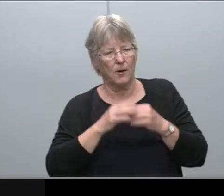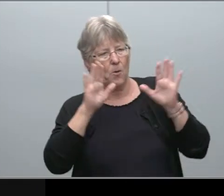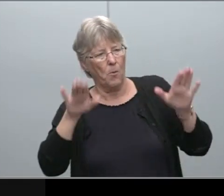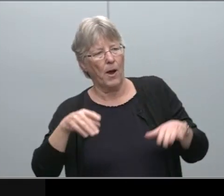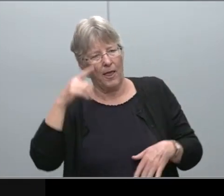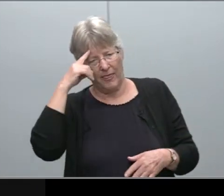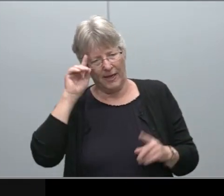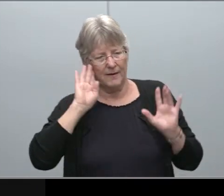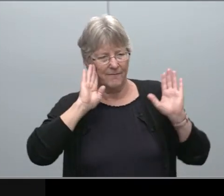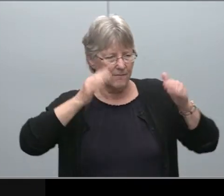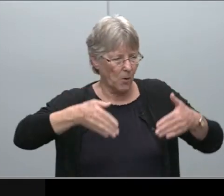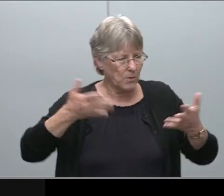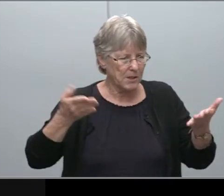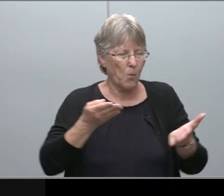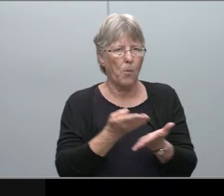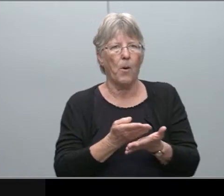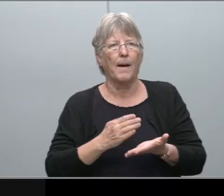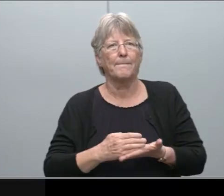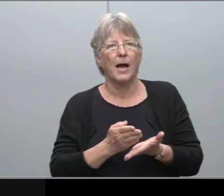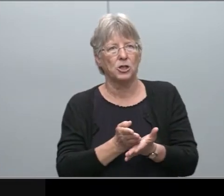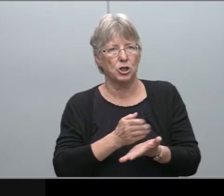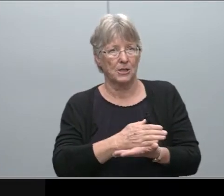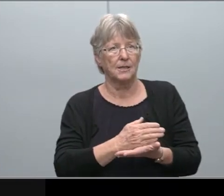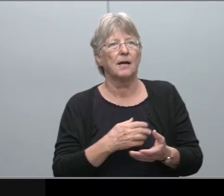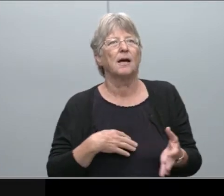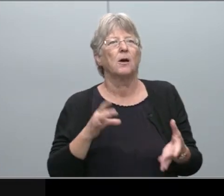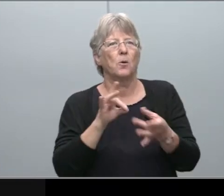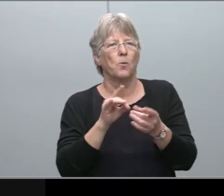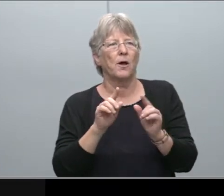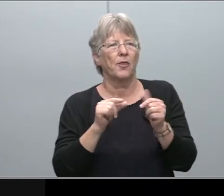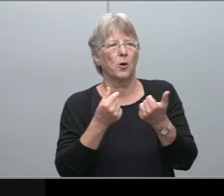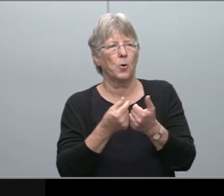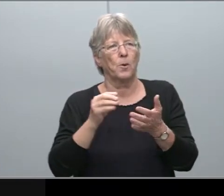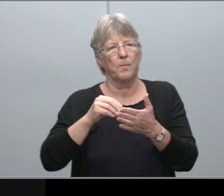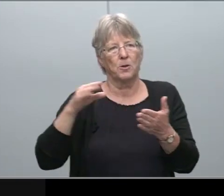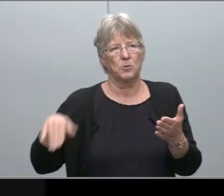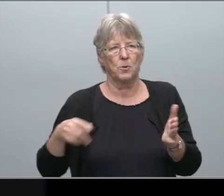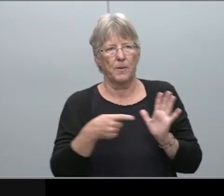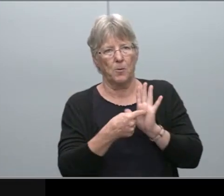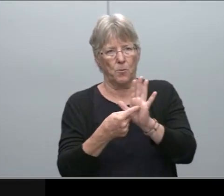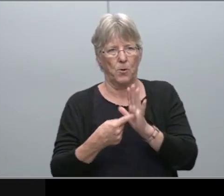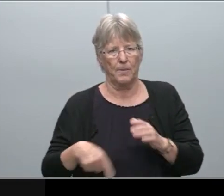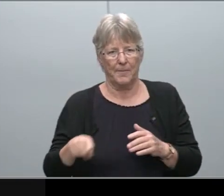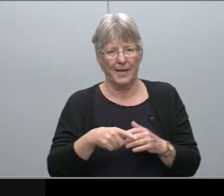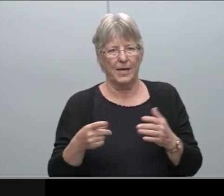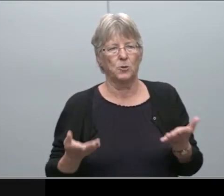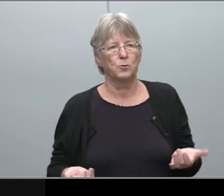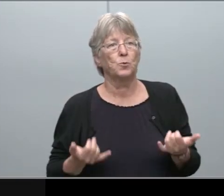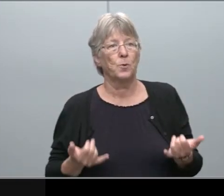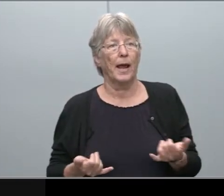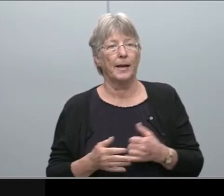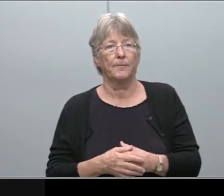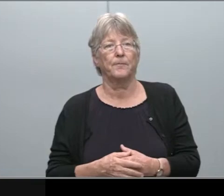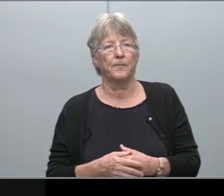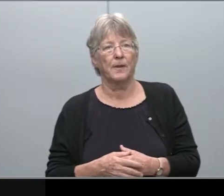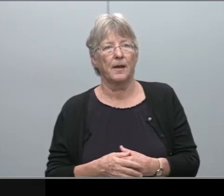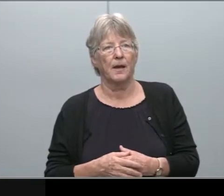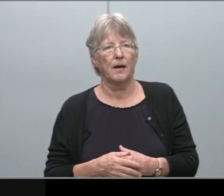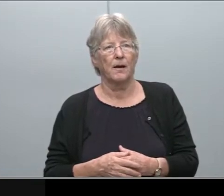and we really are thankful that you're taking this evening to be here to listen to us, particularly as it relates to the budget.